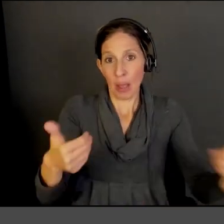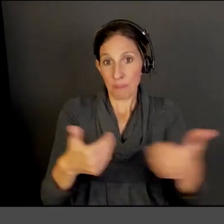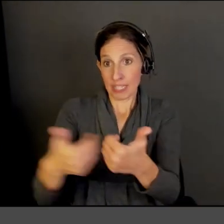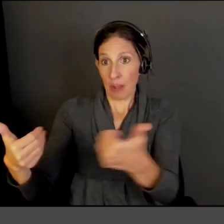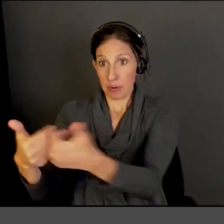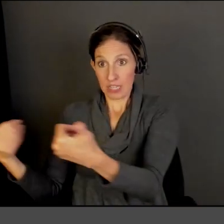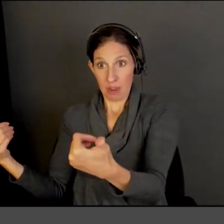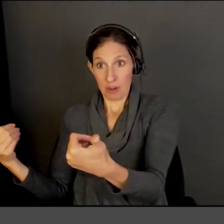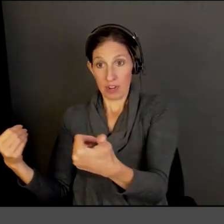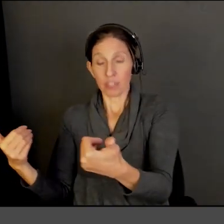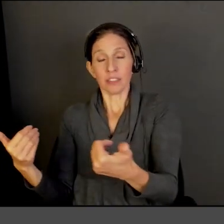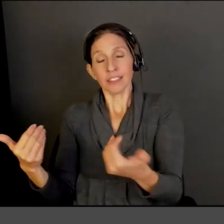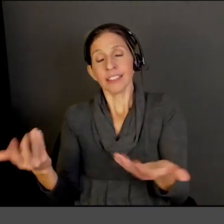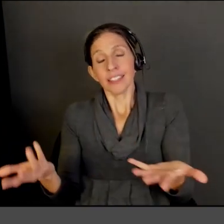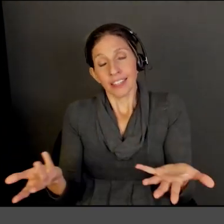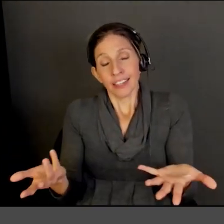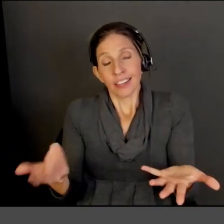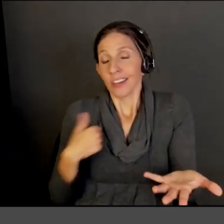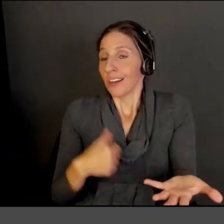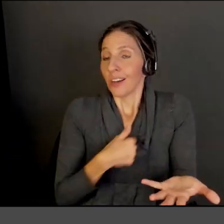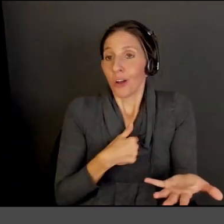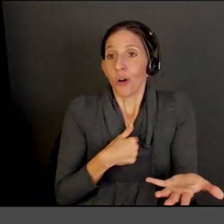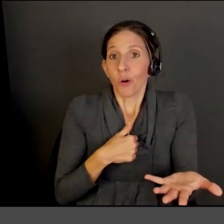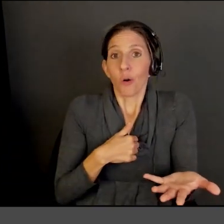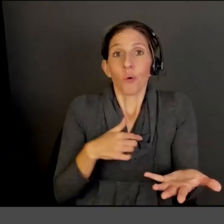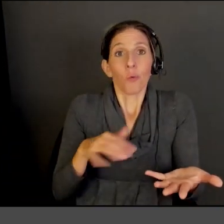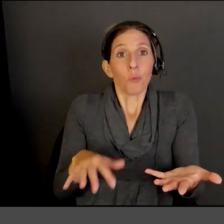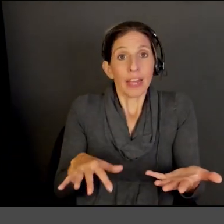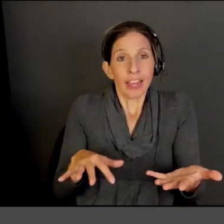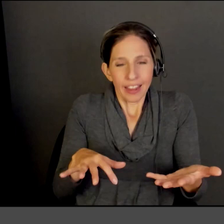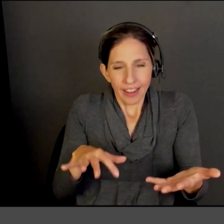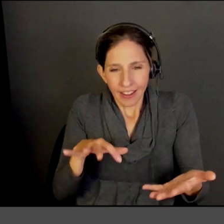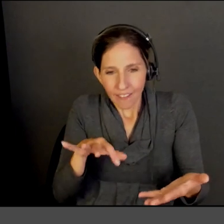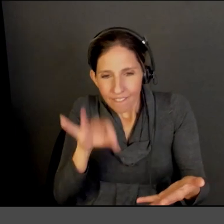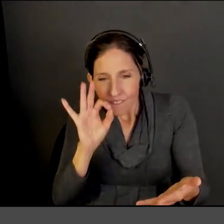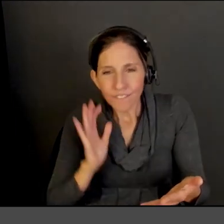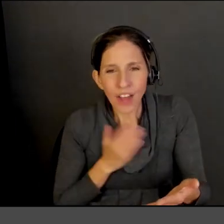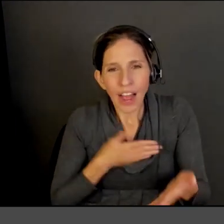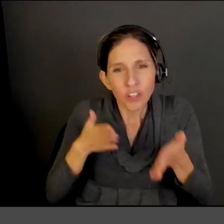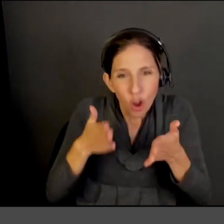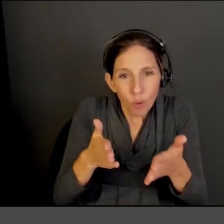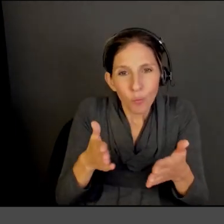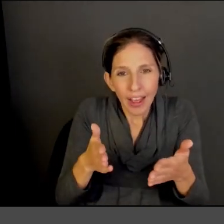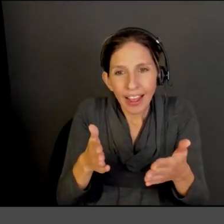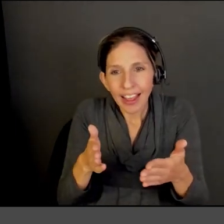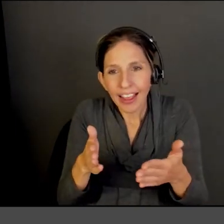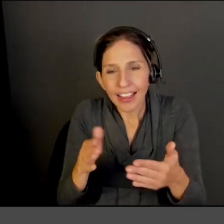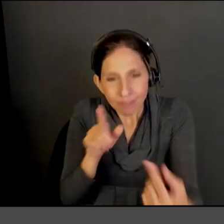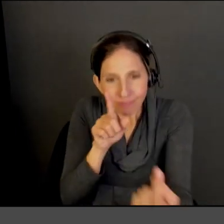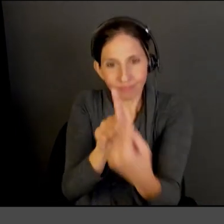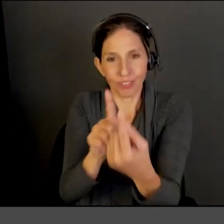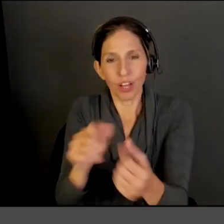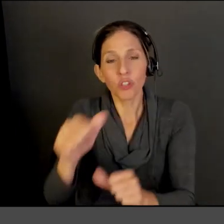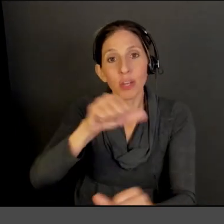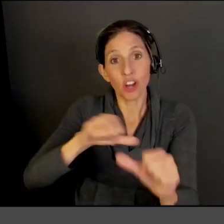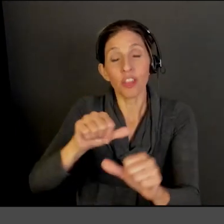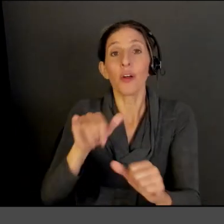AND WE FIND OUR WAY TO EACH OTHER, THAT'S ALSO VERY IMPORTANT. AND GIVING ALL THE FALSITIES